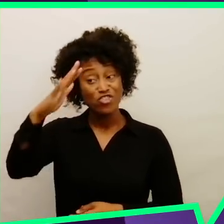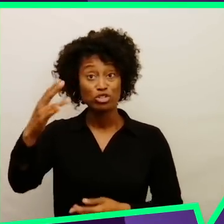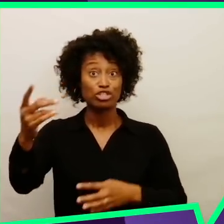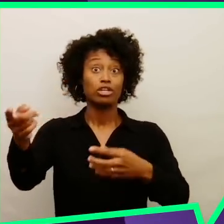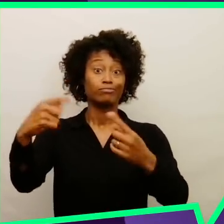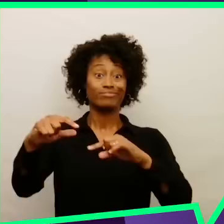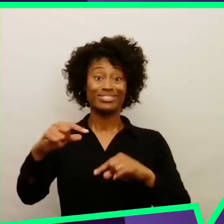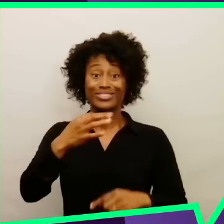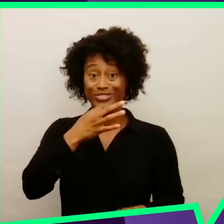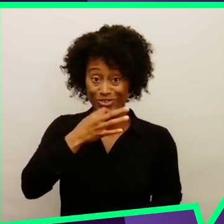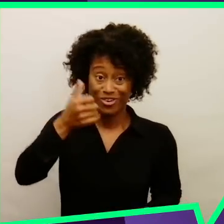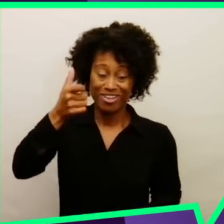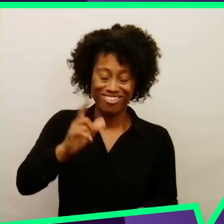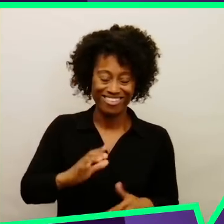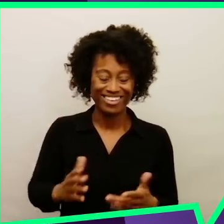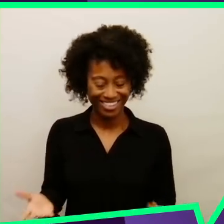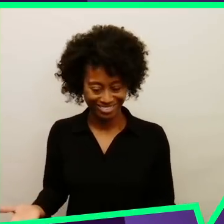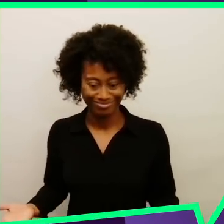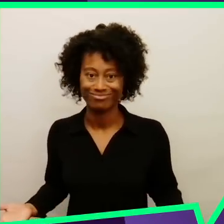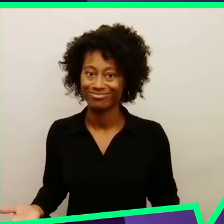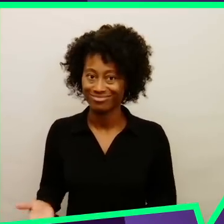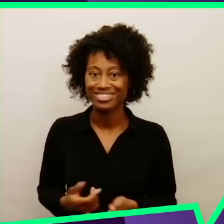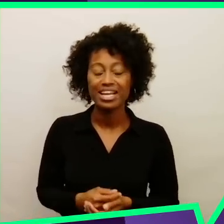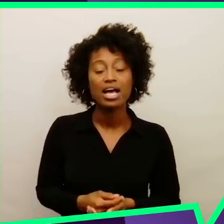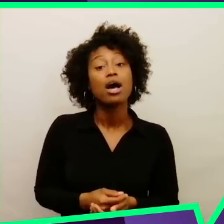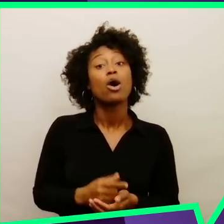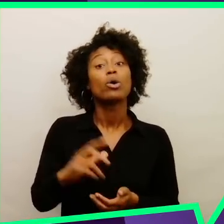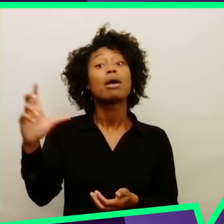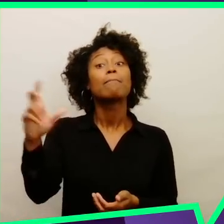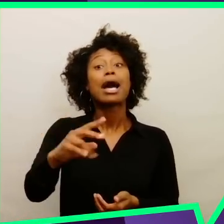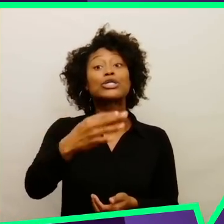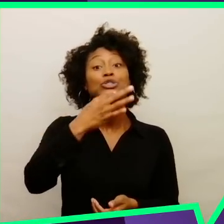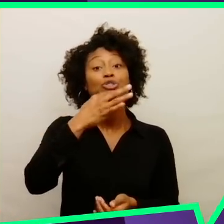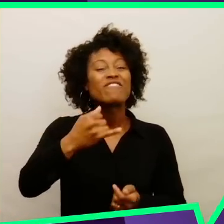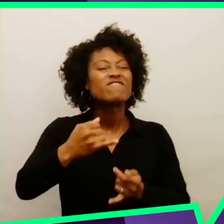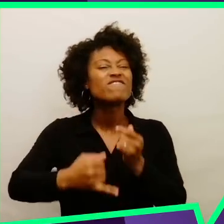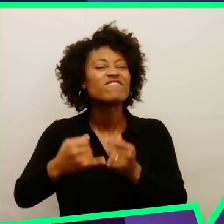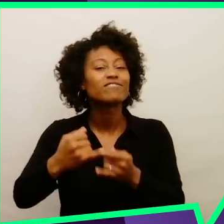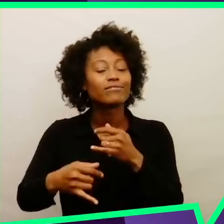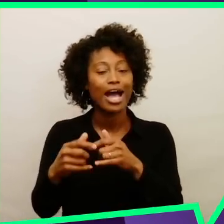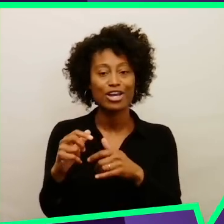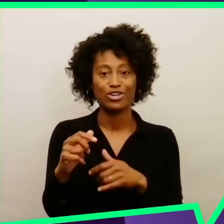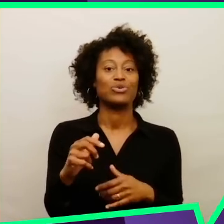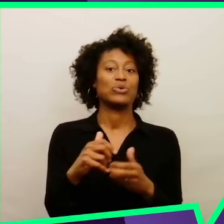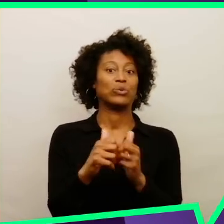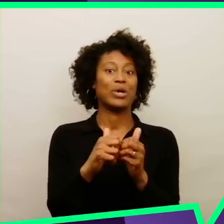And, Jose, what a good question about augmented reality. The future is here. And that's awesome.